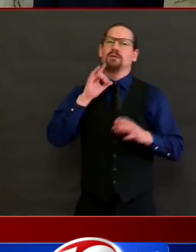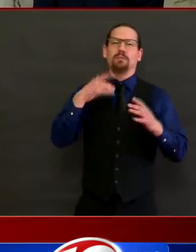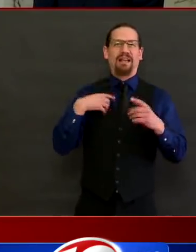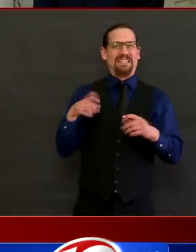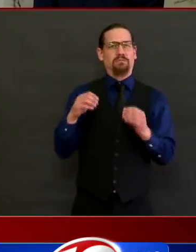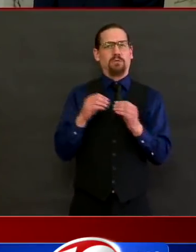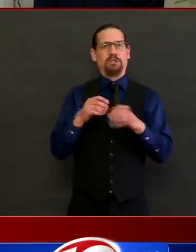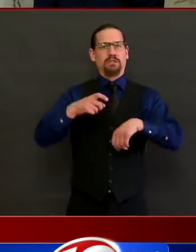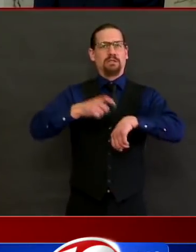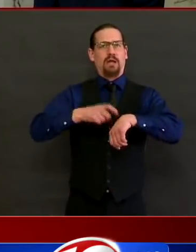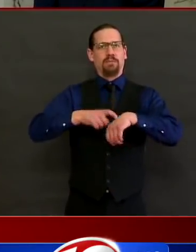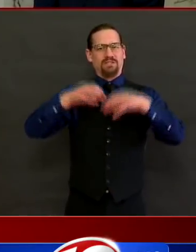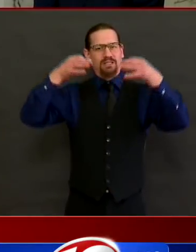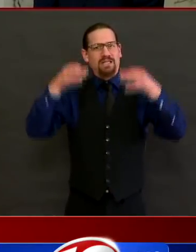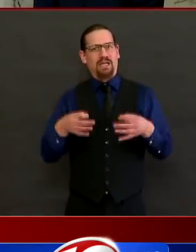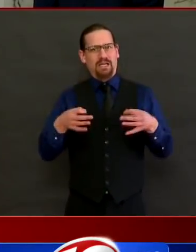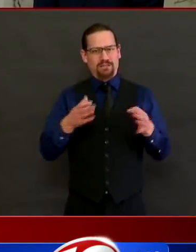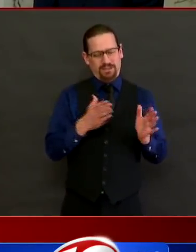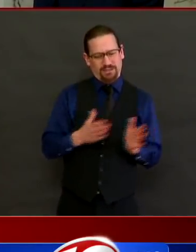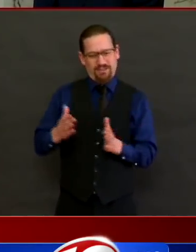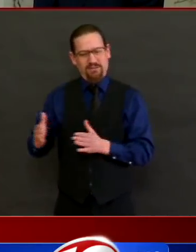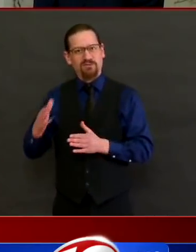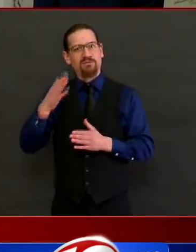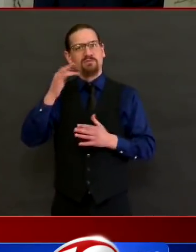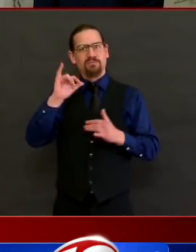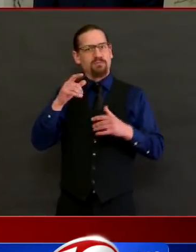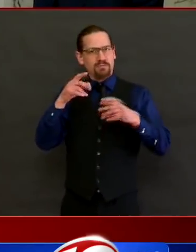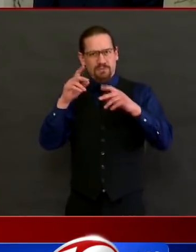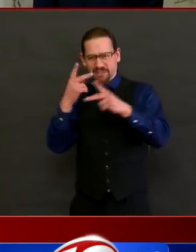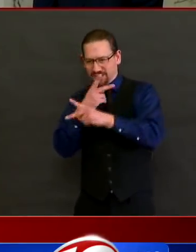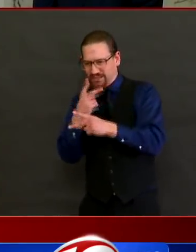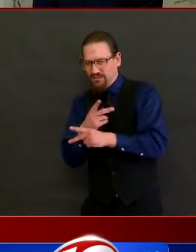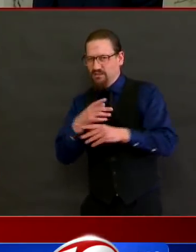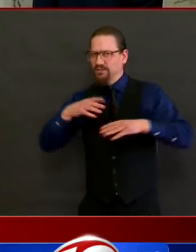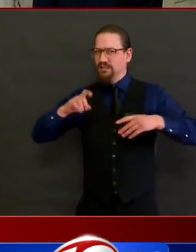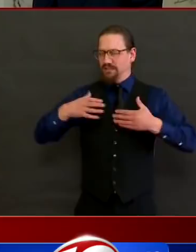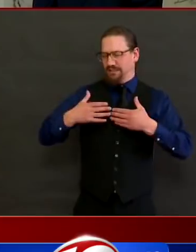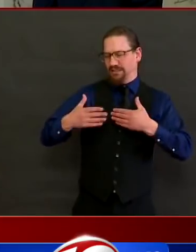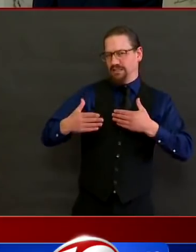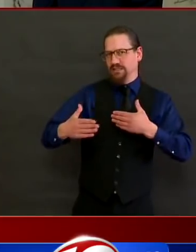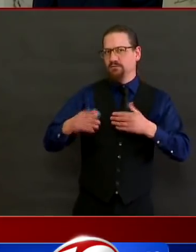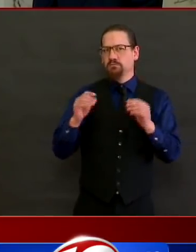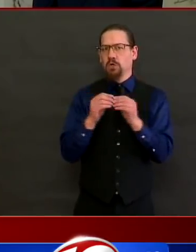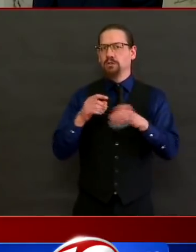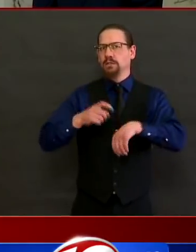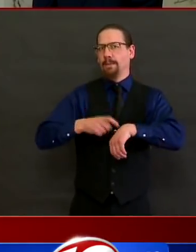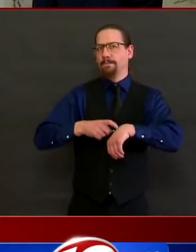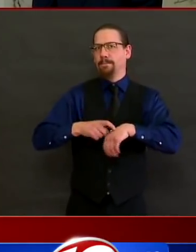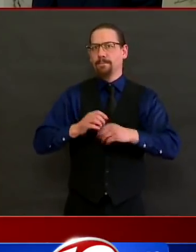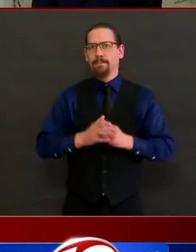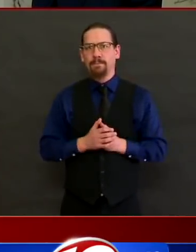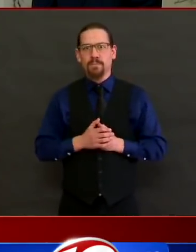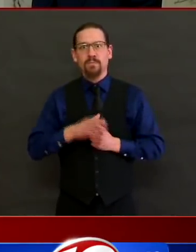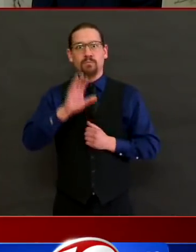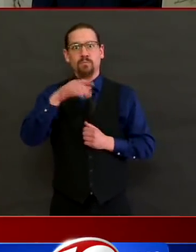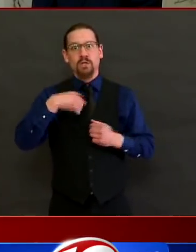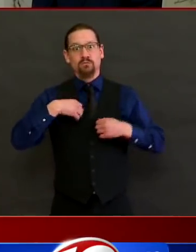PARENTS. BUT, I NEED A LITTLE MORE TIME TO LOOK AT THE EVIDENCE AND LOOK AT THE FACTS. I AM NOT WILLING TO THROW IN THE